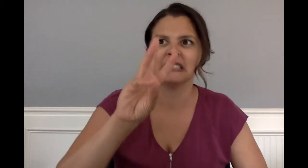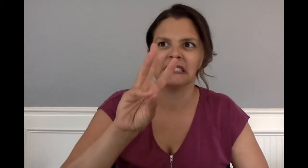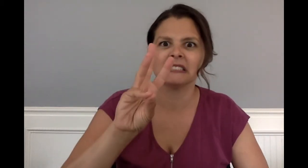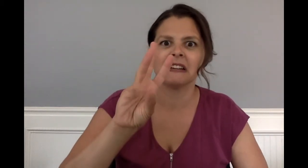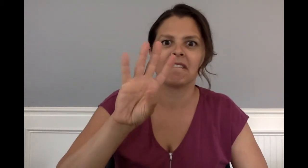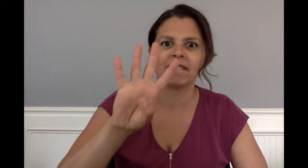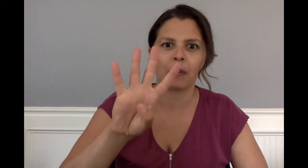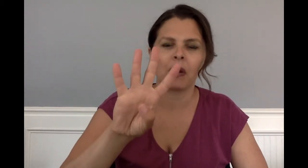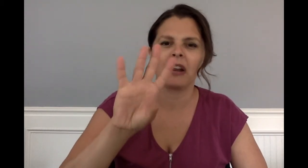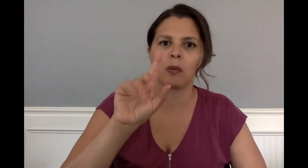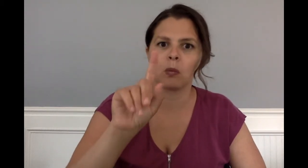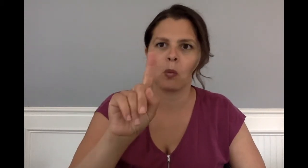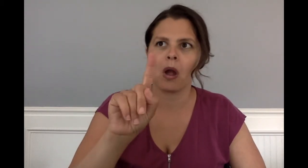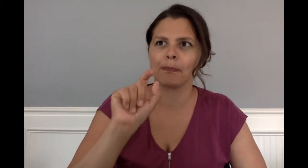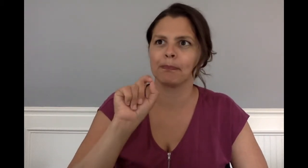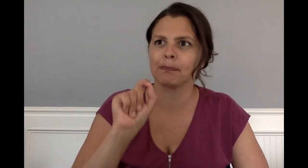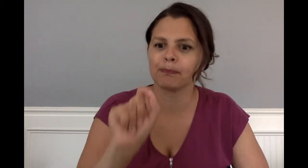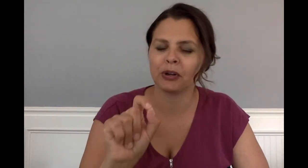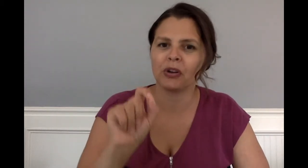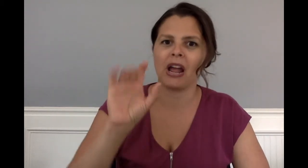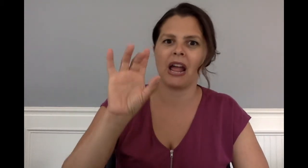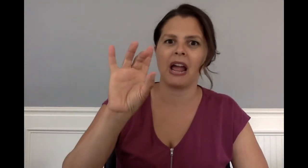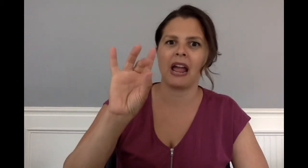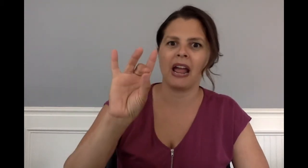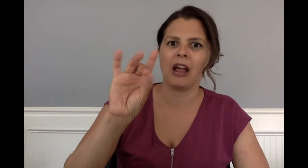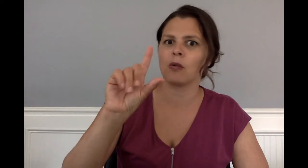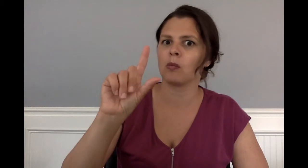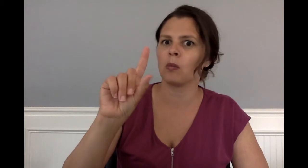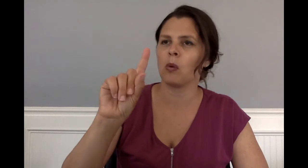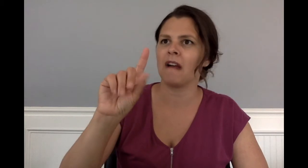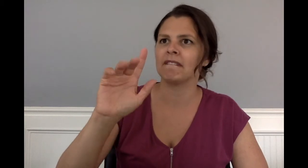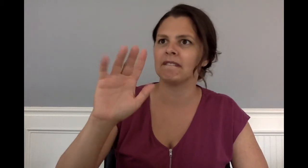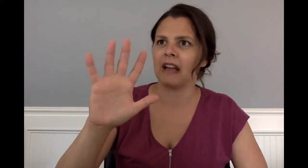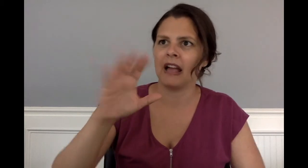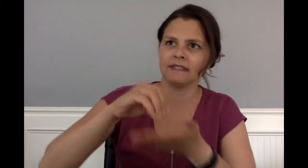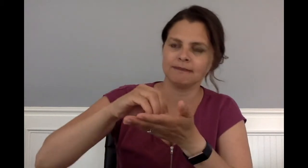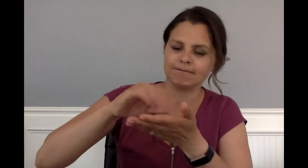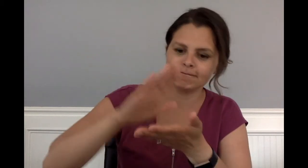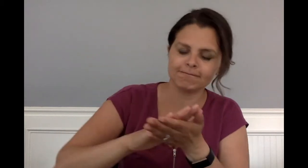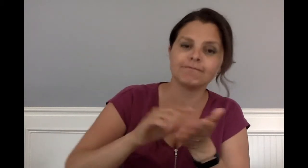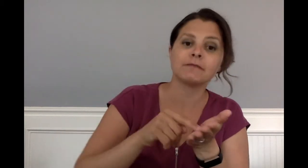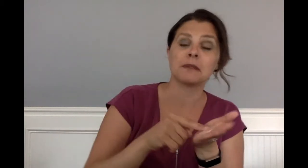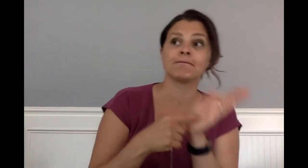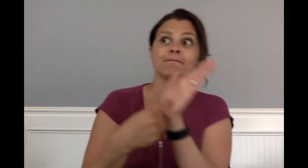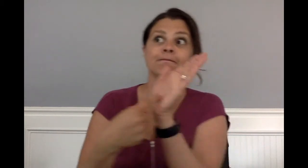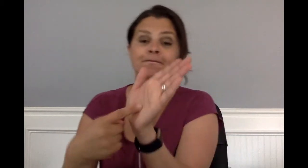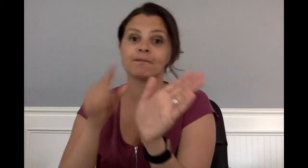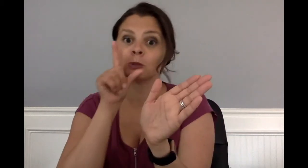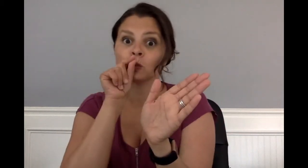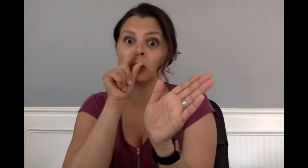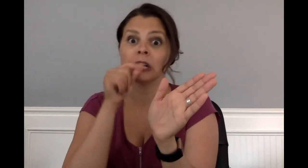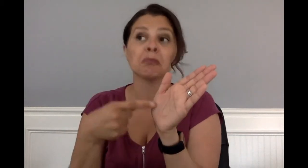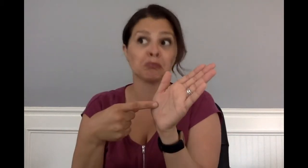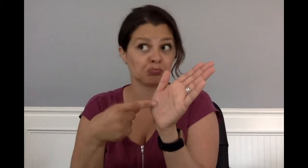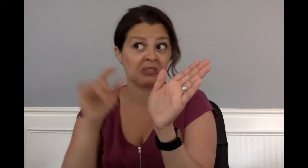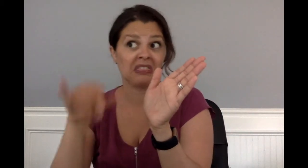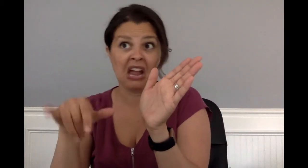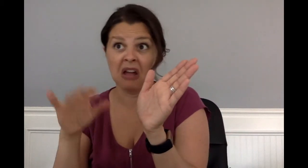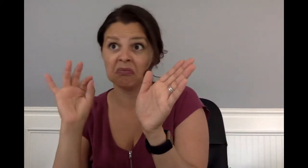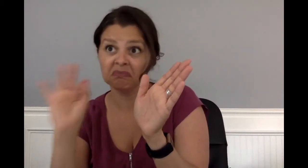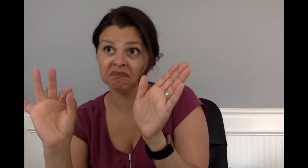(641.815) and showed the scrap of paper to Miss Tweedy.